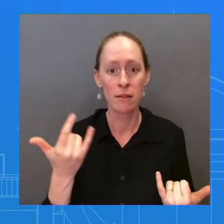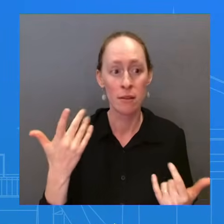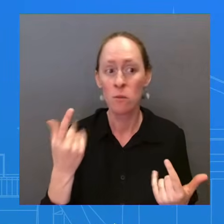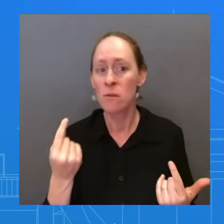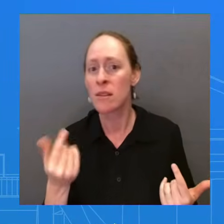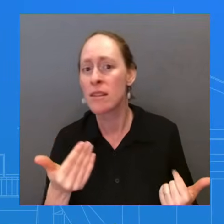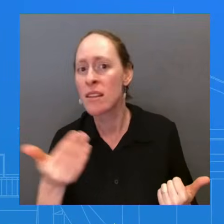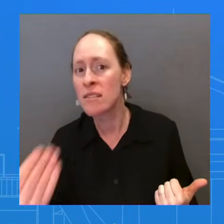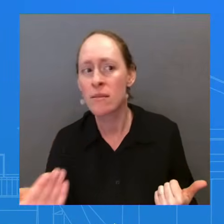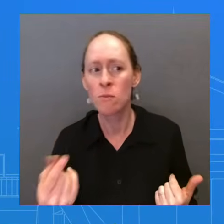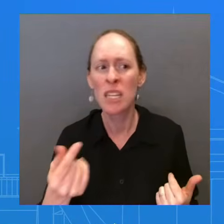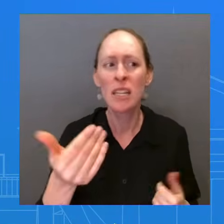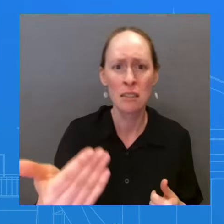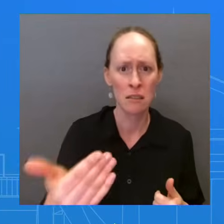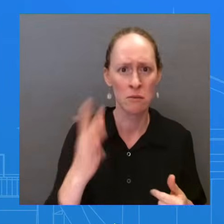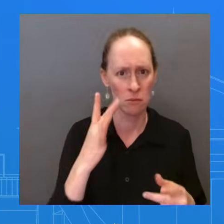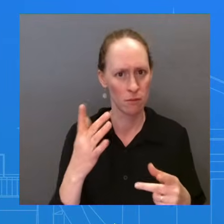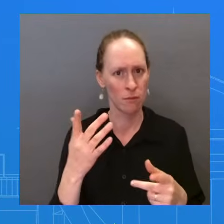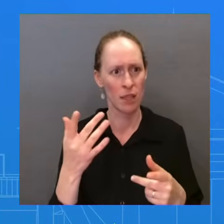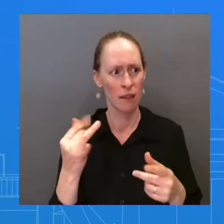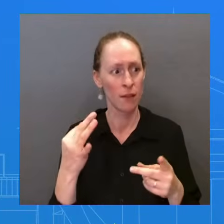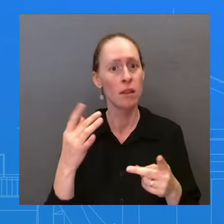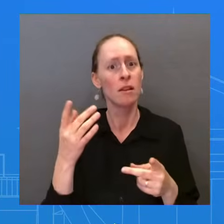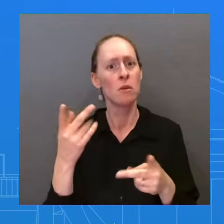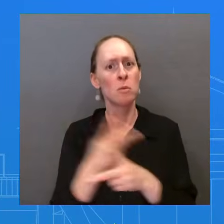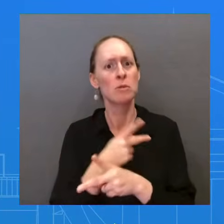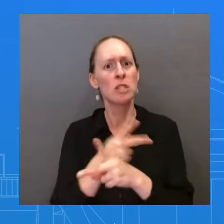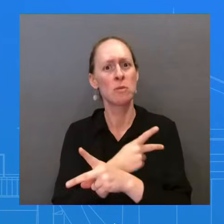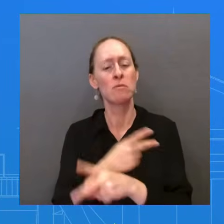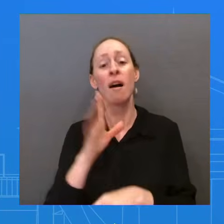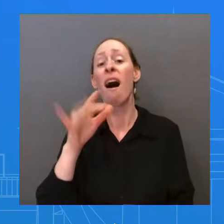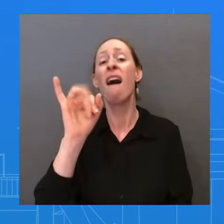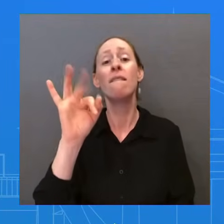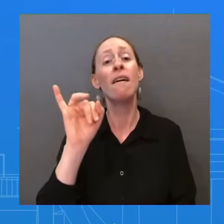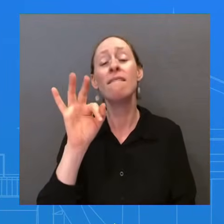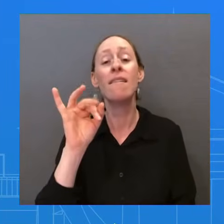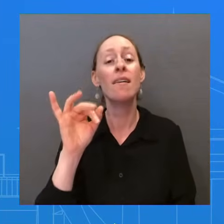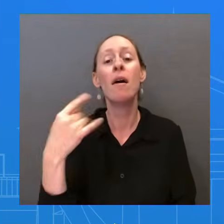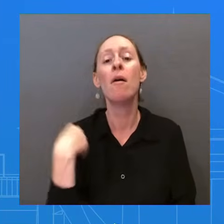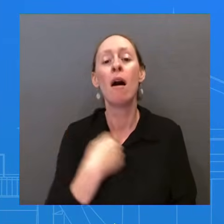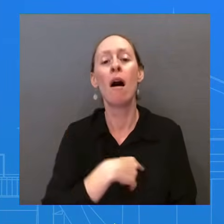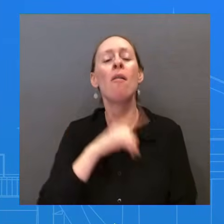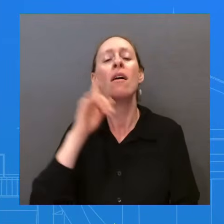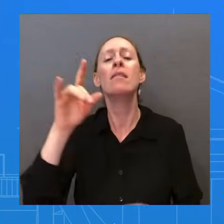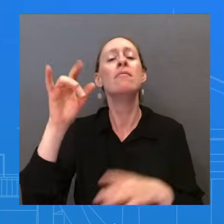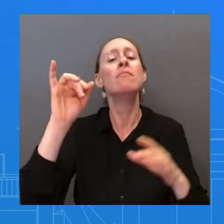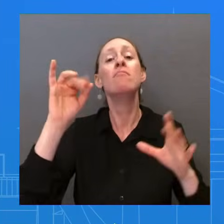because it's not just the President that says "as long as it takes." Every G7 leader repeated that same phrase in Hiroshima.